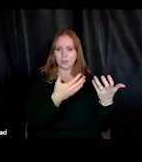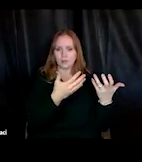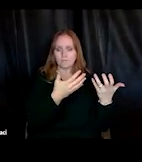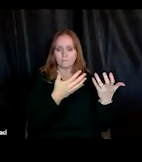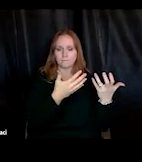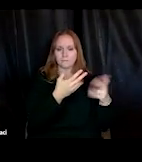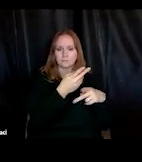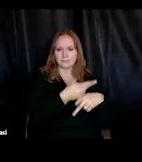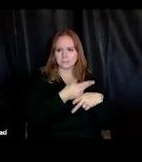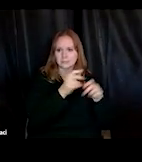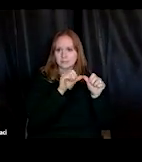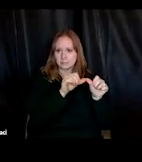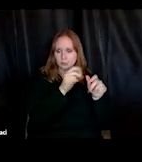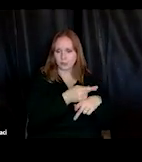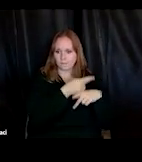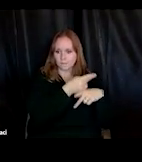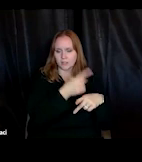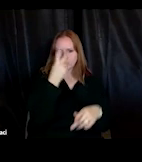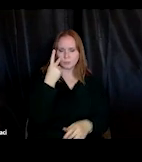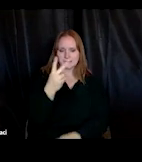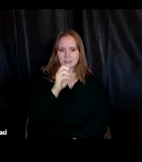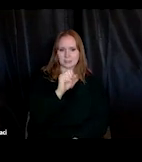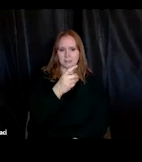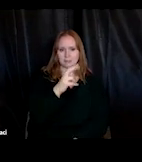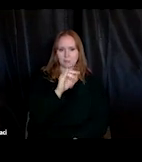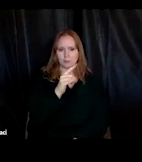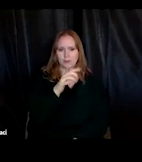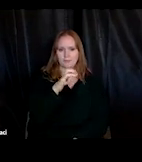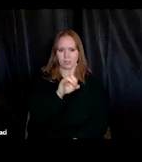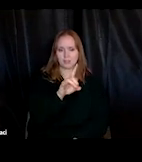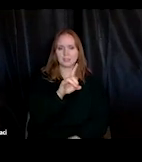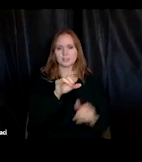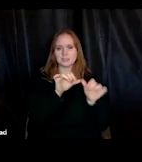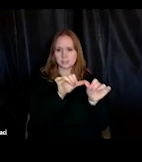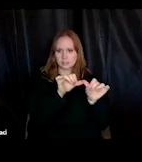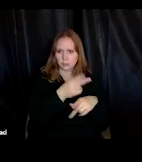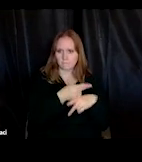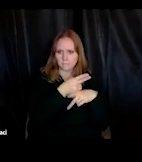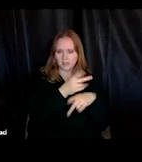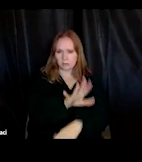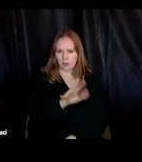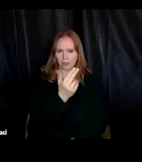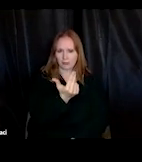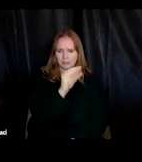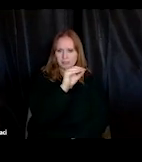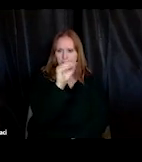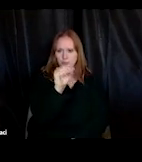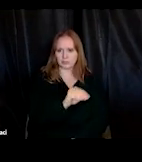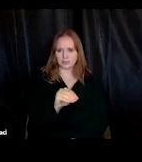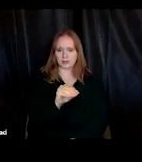So you can see that the Springfield continuum of care has approximately 13% of our total population.